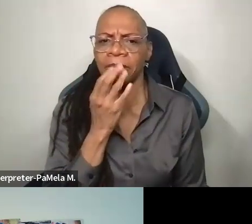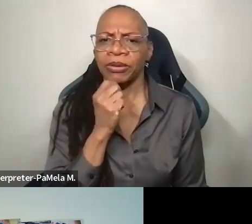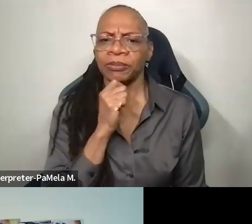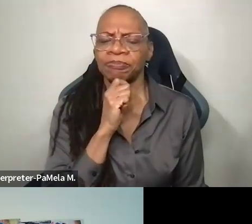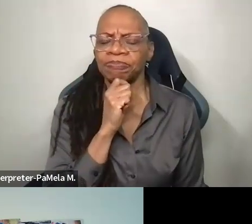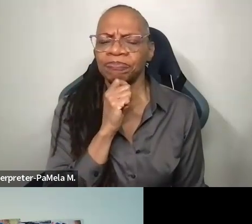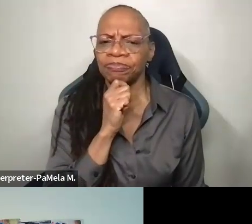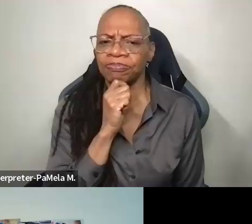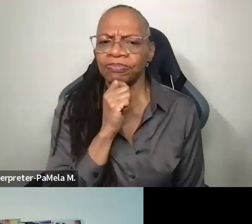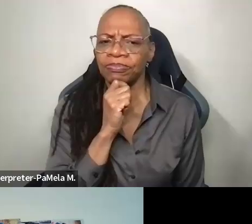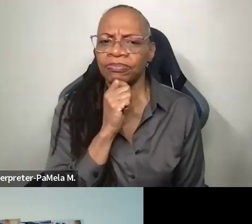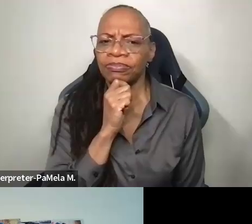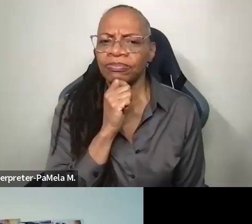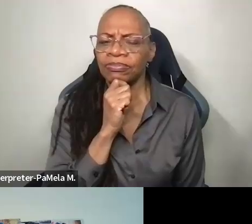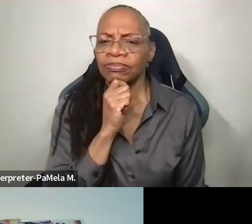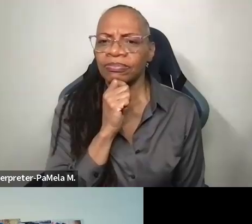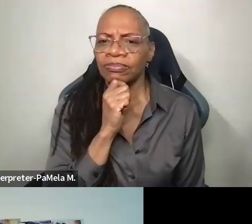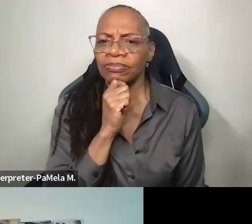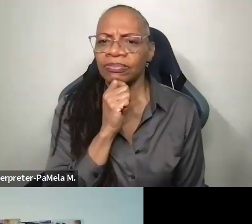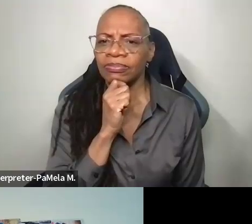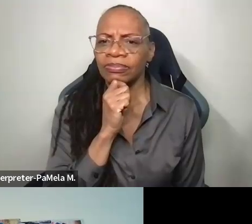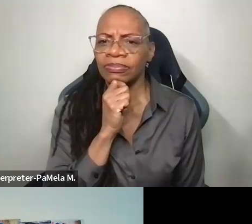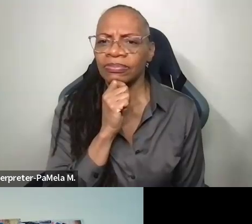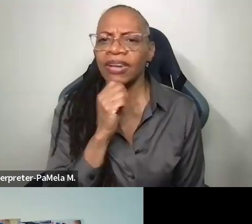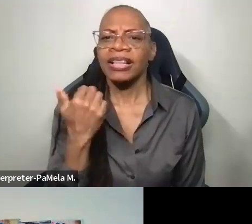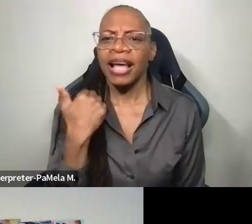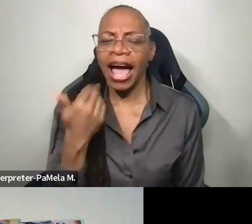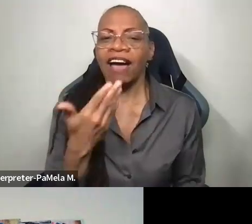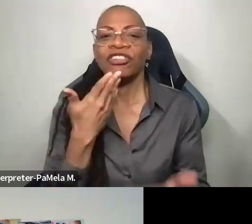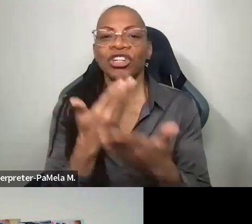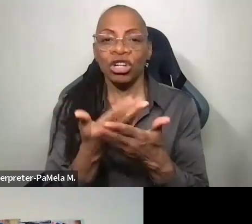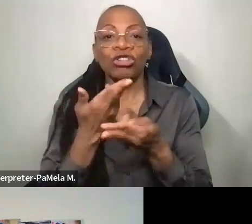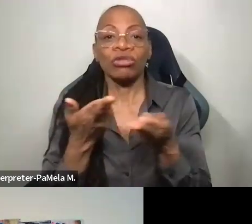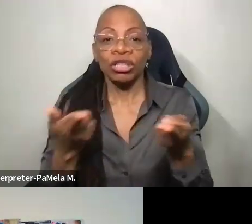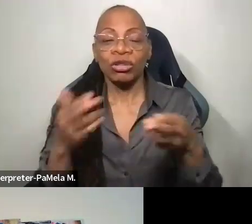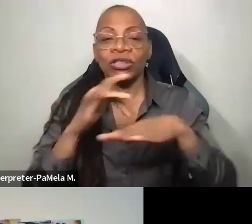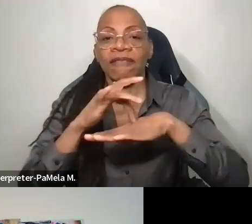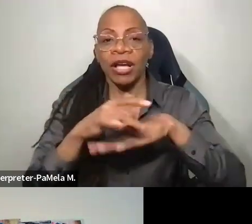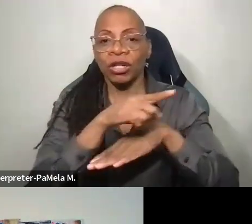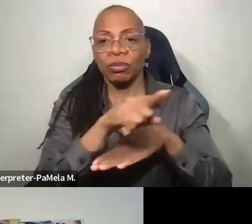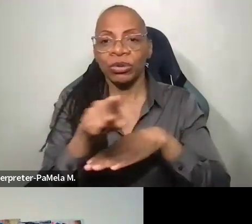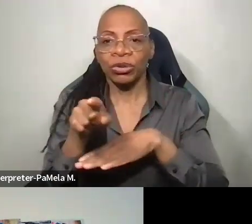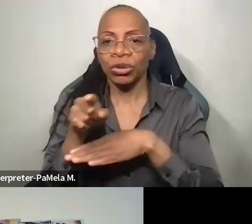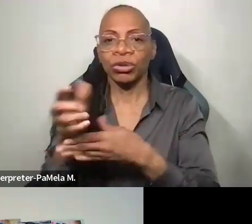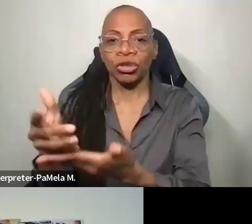But I mean, there are a lot of good resources available to you as you're collecting the information